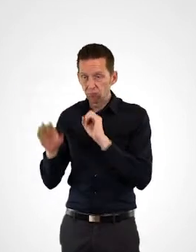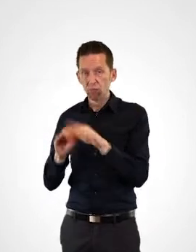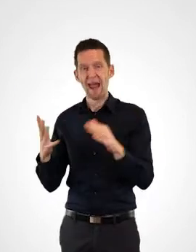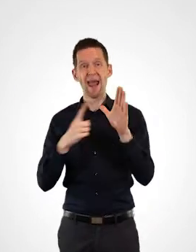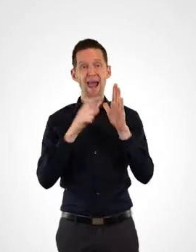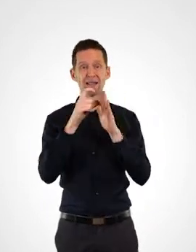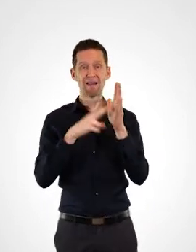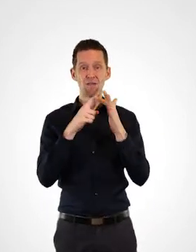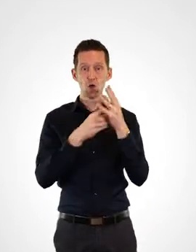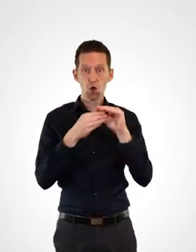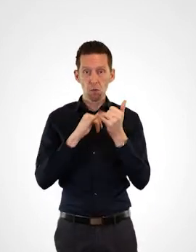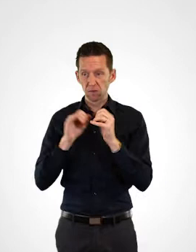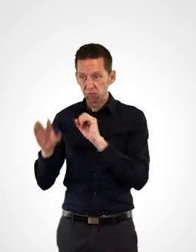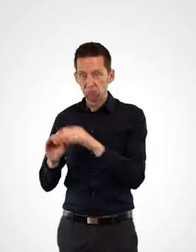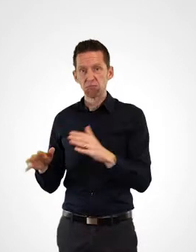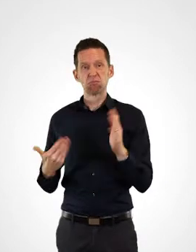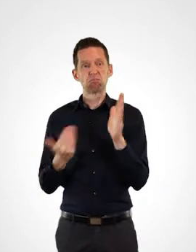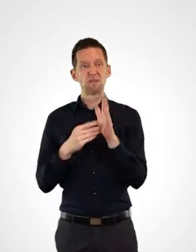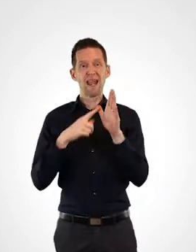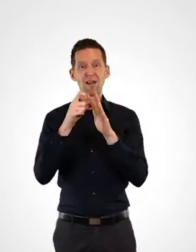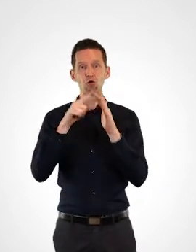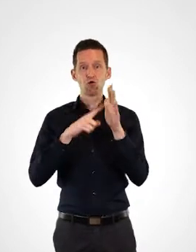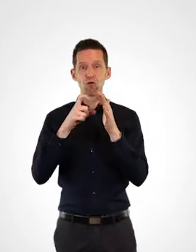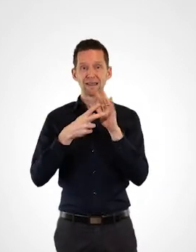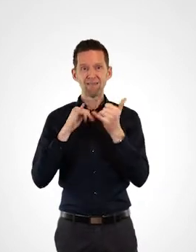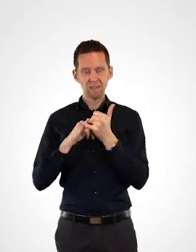we want to select adverbs, we want to select adjectives,